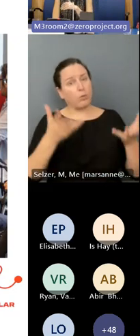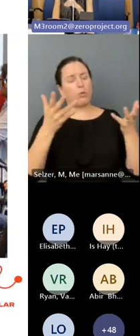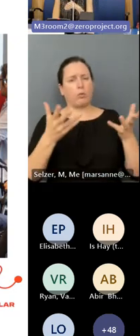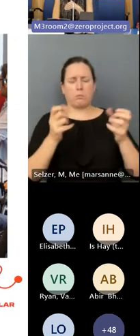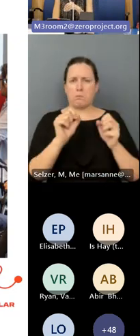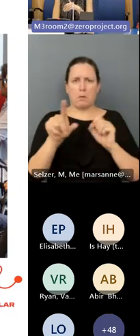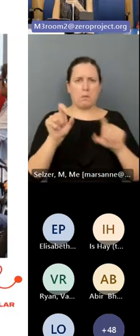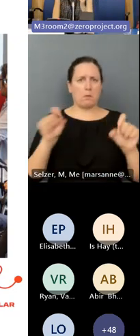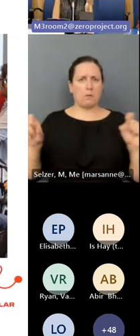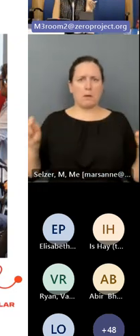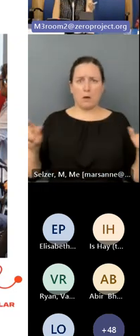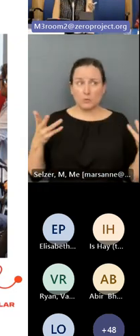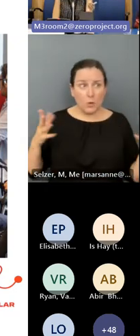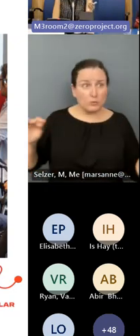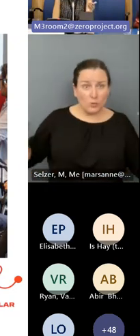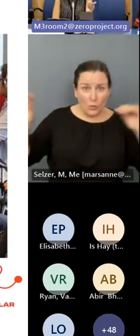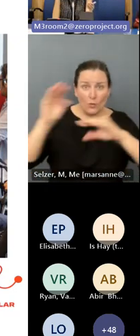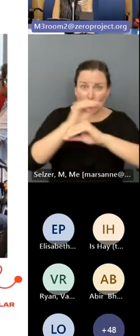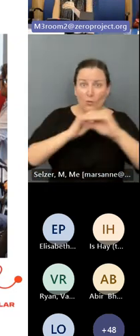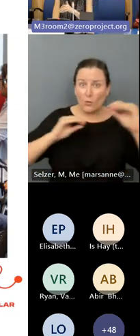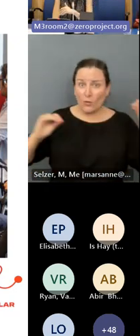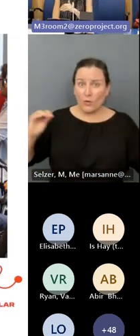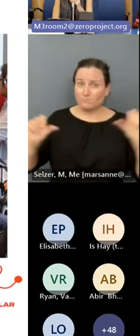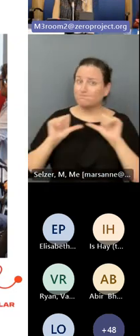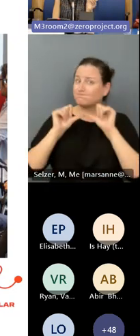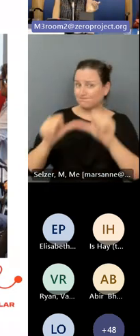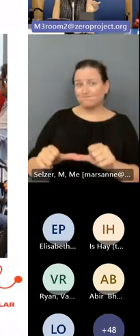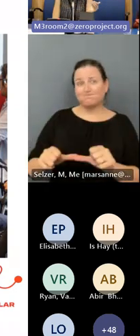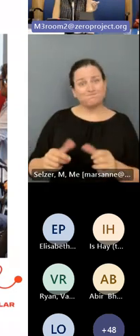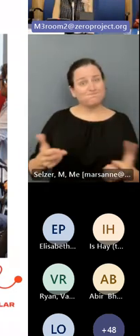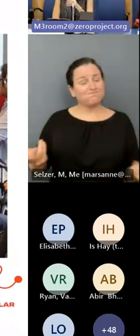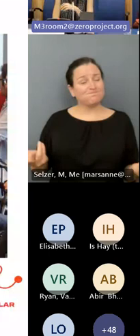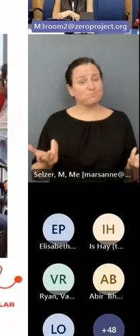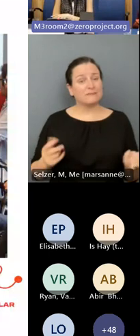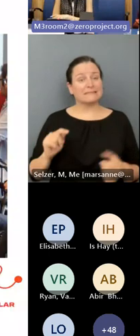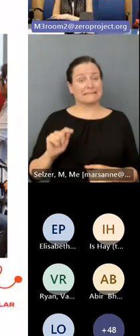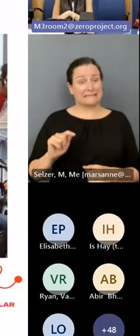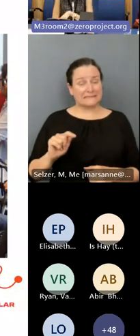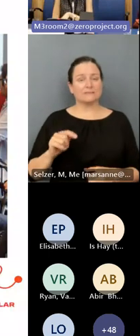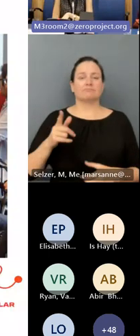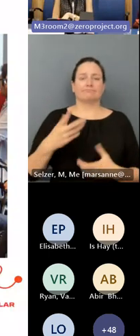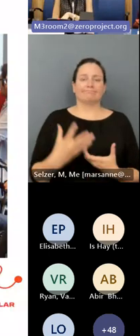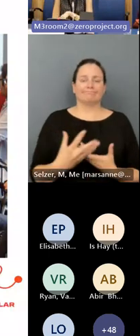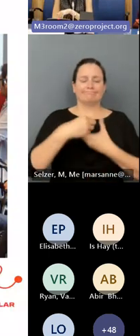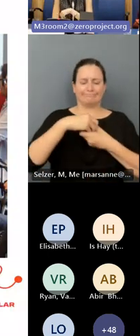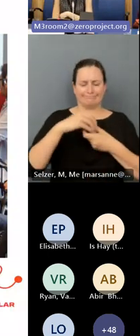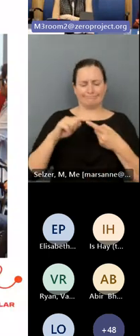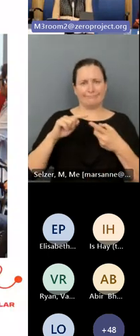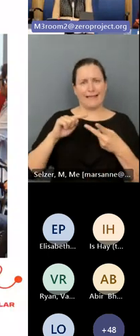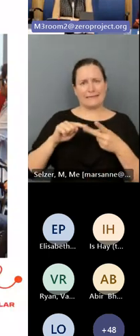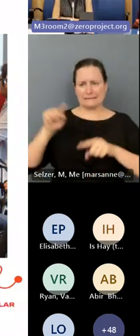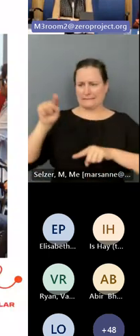and inclusion steer our conversation and determine our strategies and shape our behaviours. Secondly,